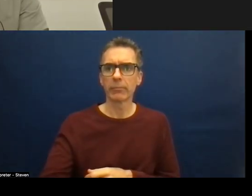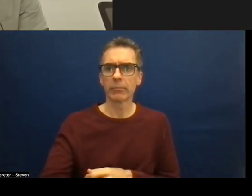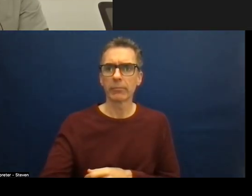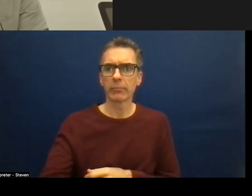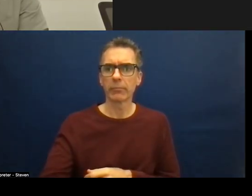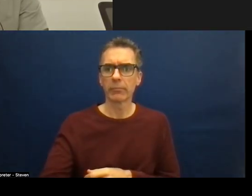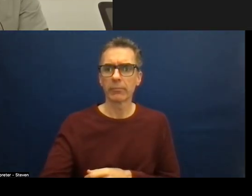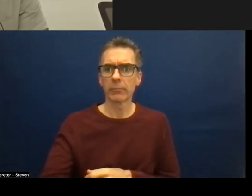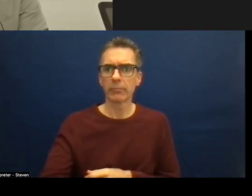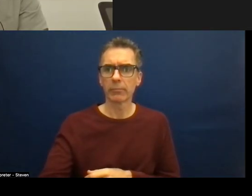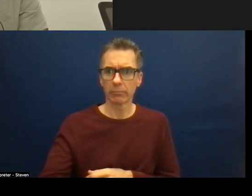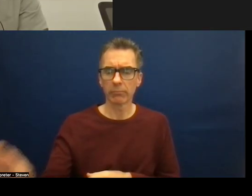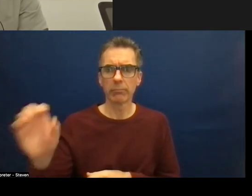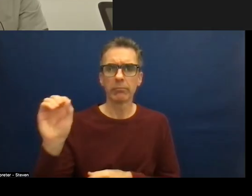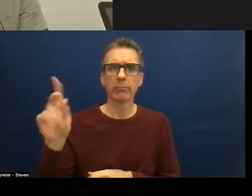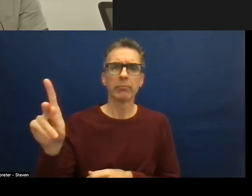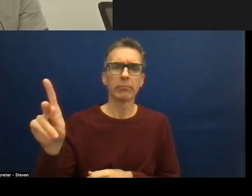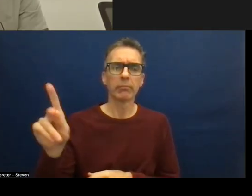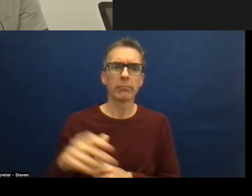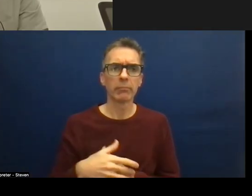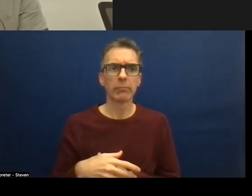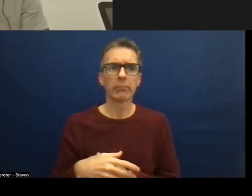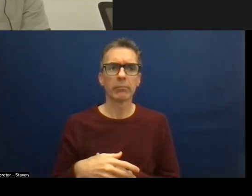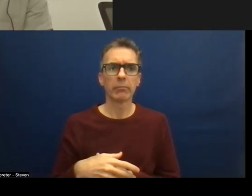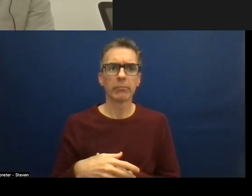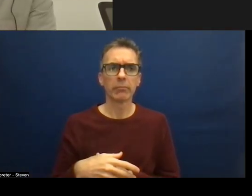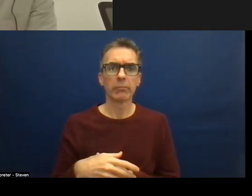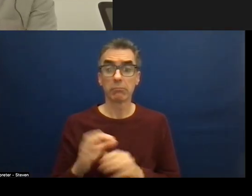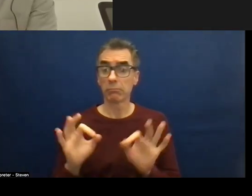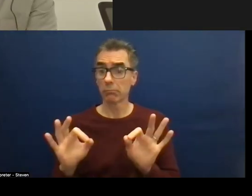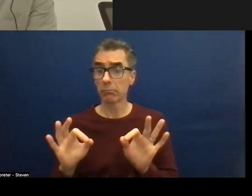Okay, anything else for the good of the order today?